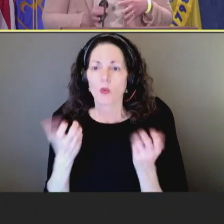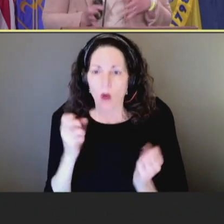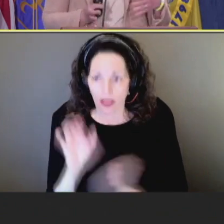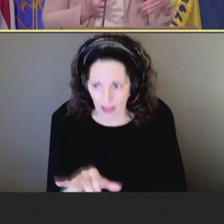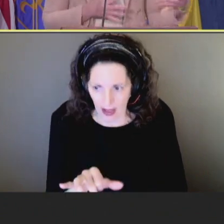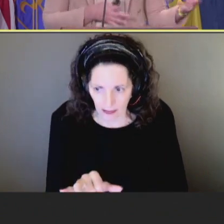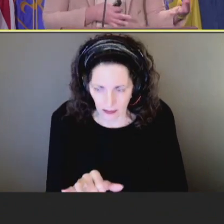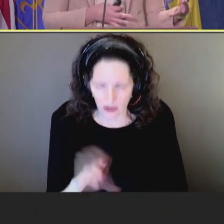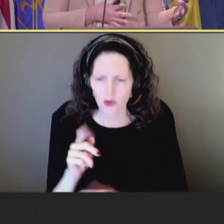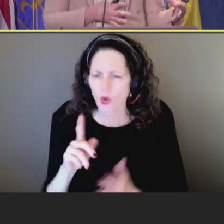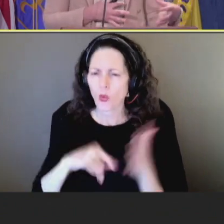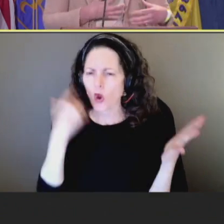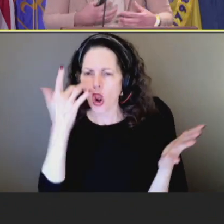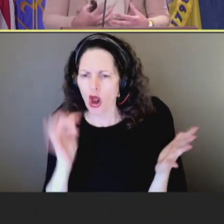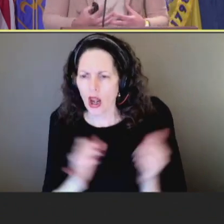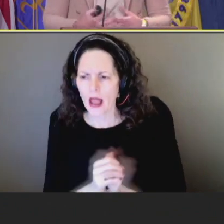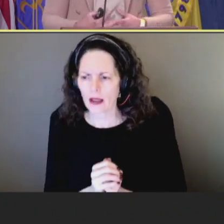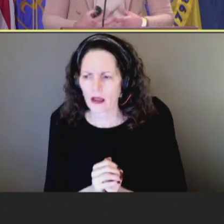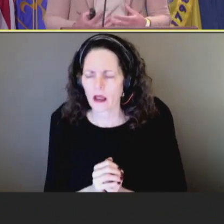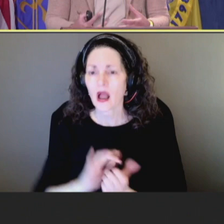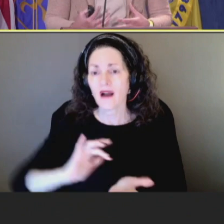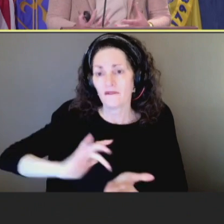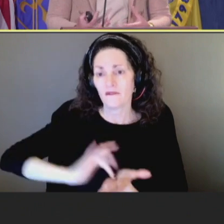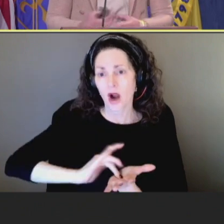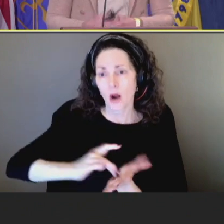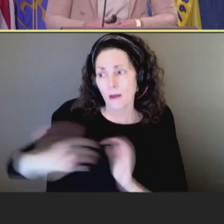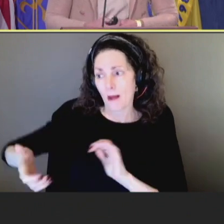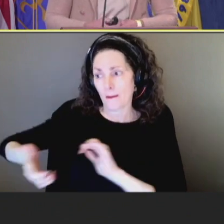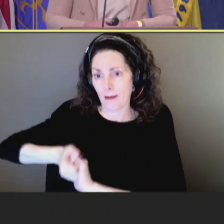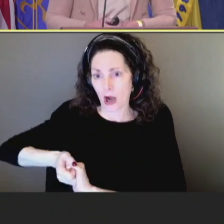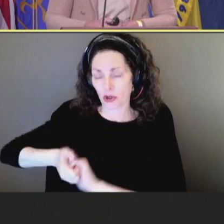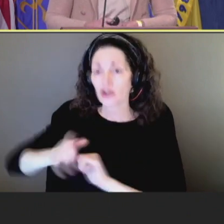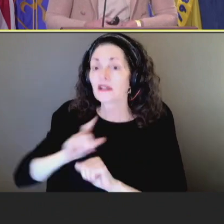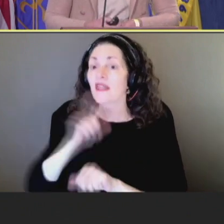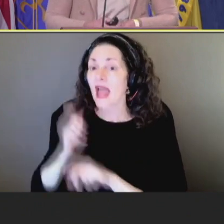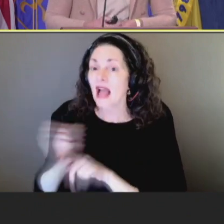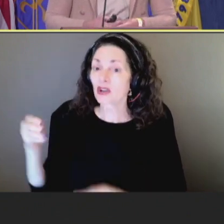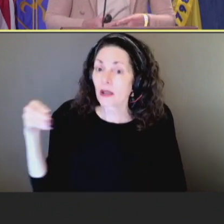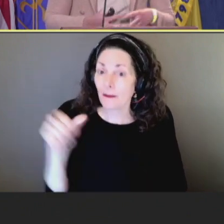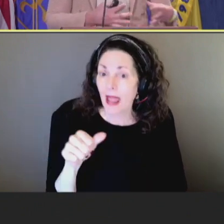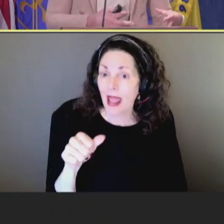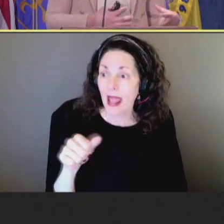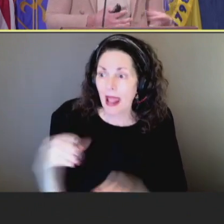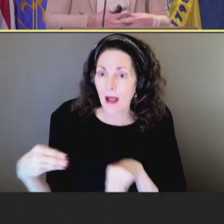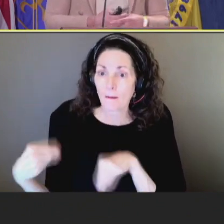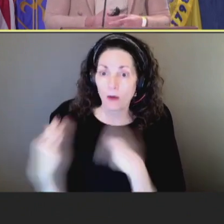pharma partners are actually paying and providing the vaccines. So, what their government is doing